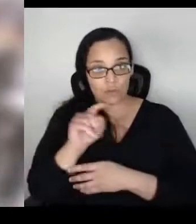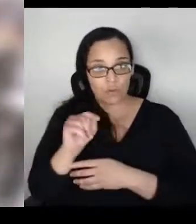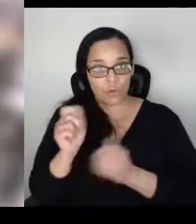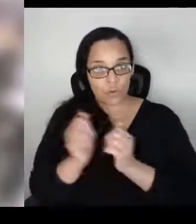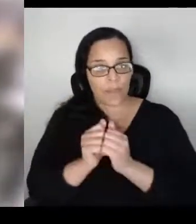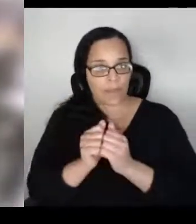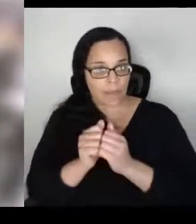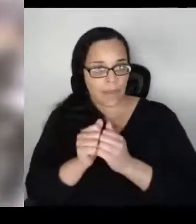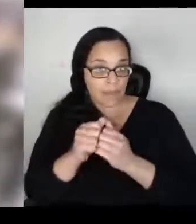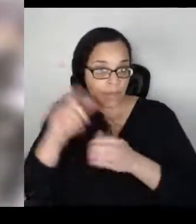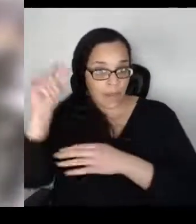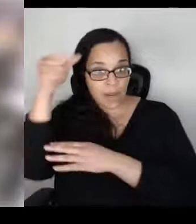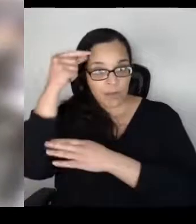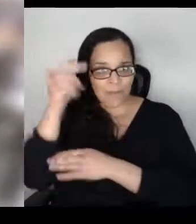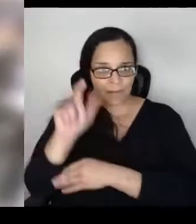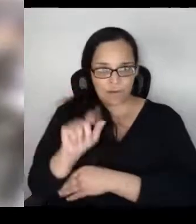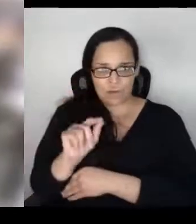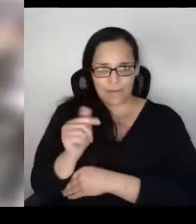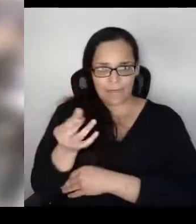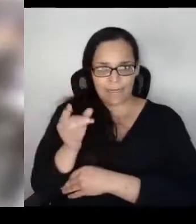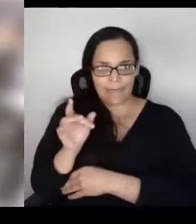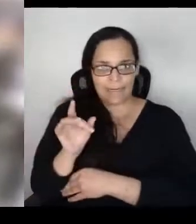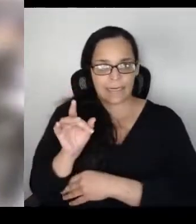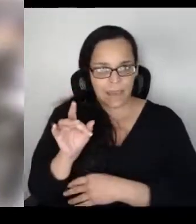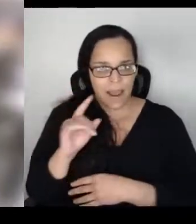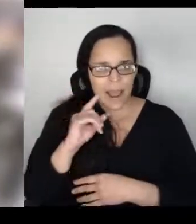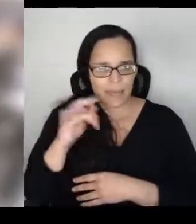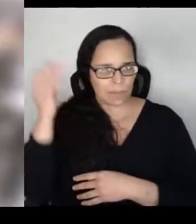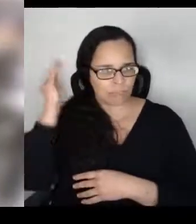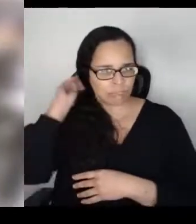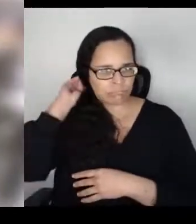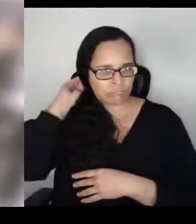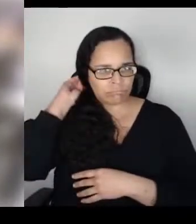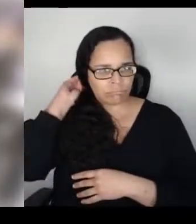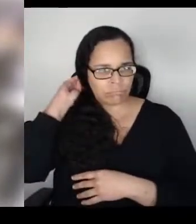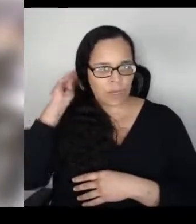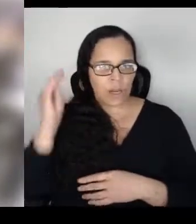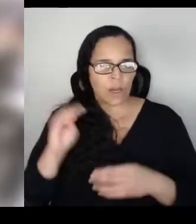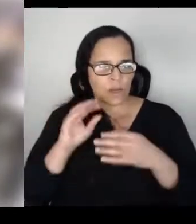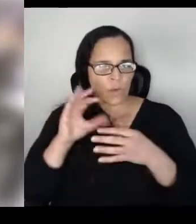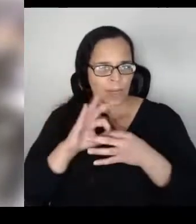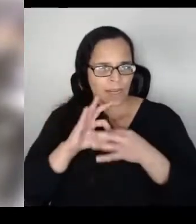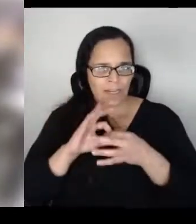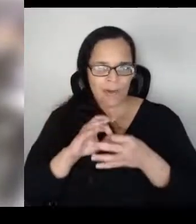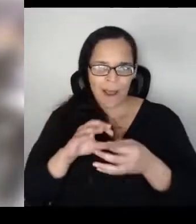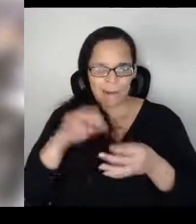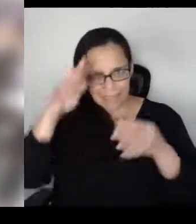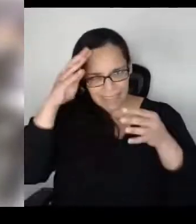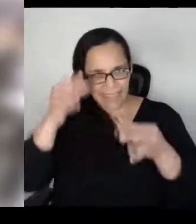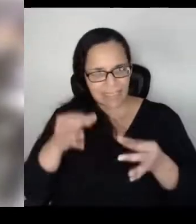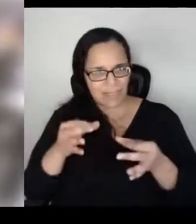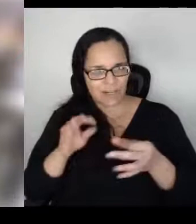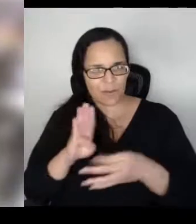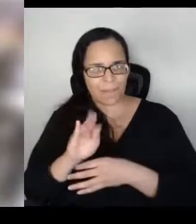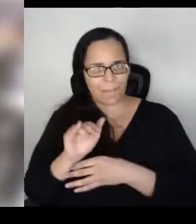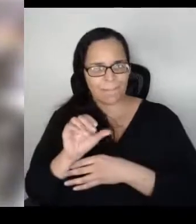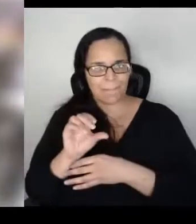that's definitely something I was keeping in the back of my mind of how this decision was biased is because of that distinction between